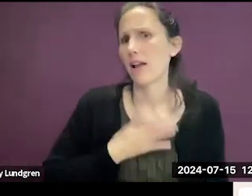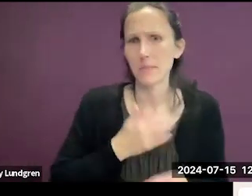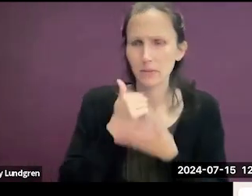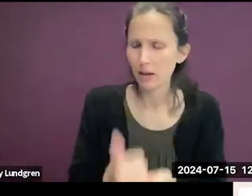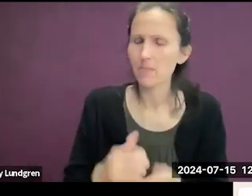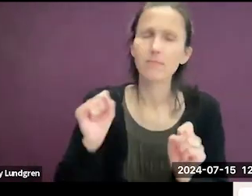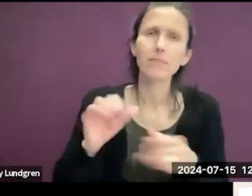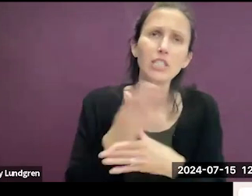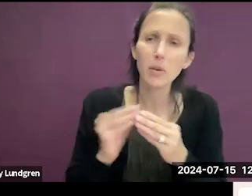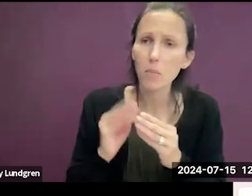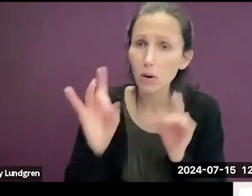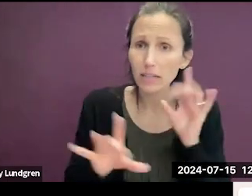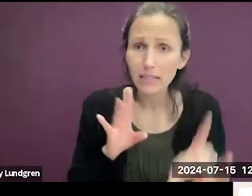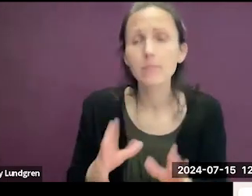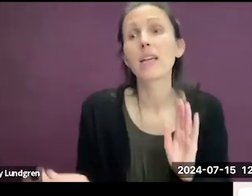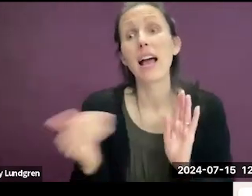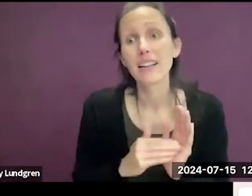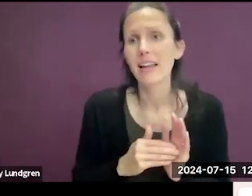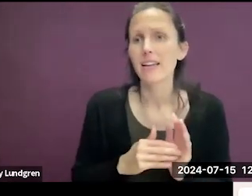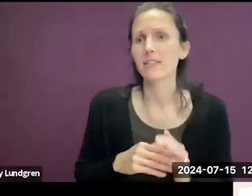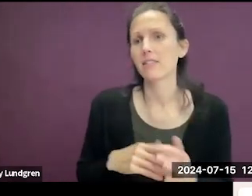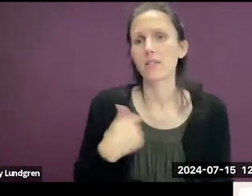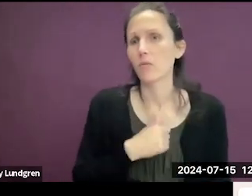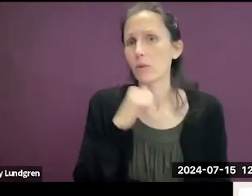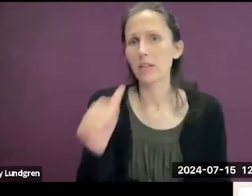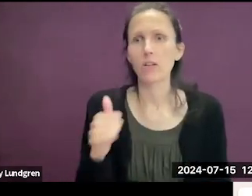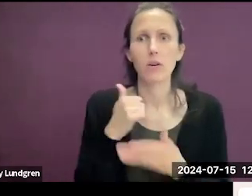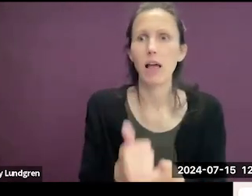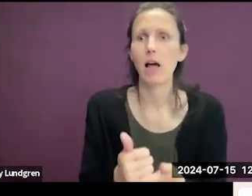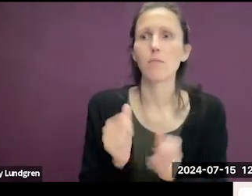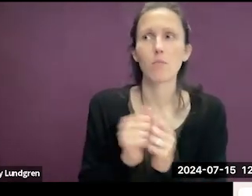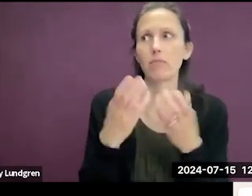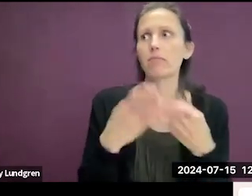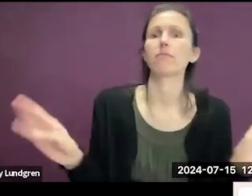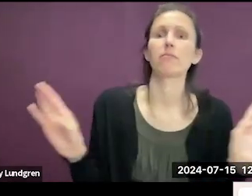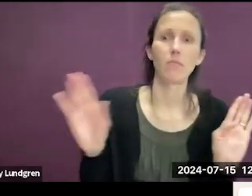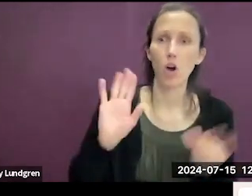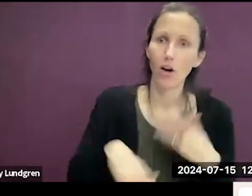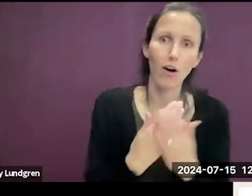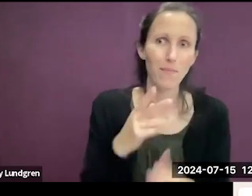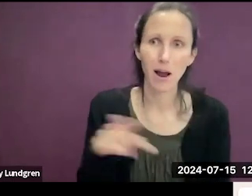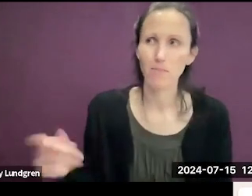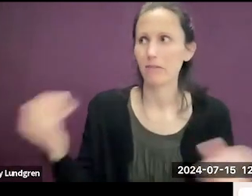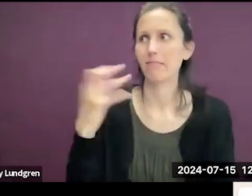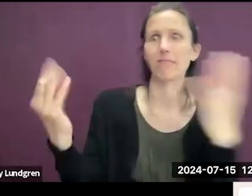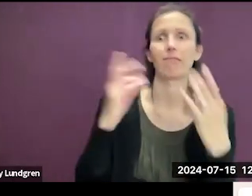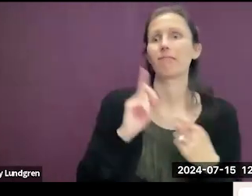We don't remediate on a large scale, but we're happy to help with whatever learning objectives that you might have in order to be able to do this